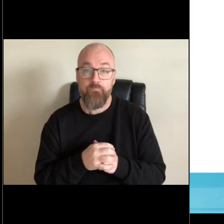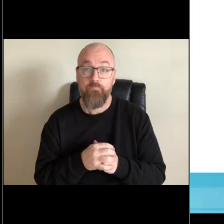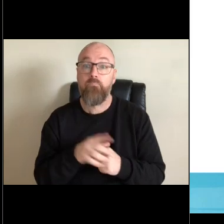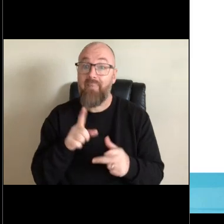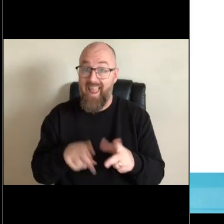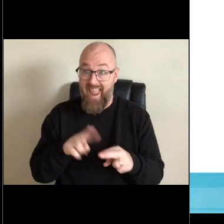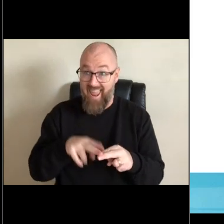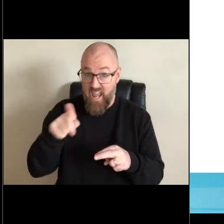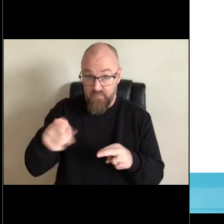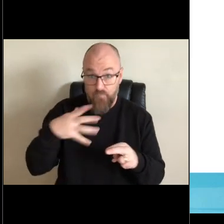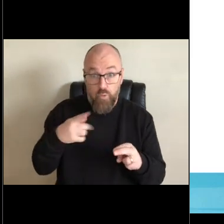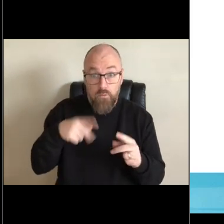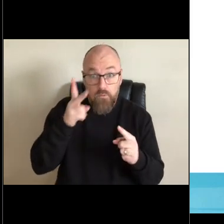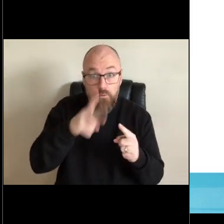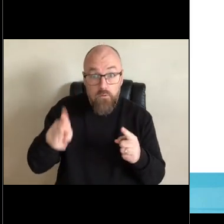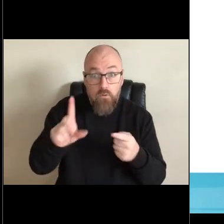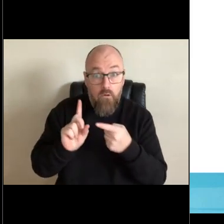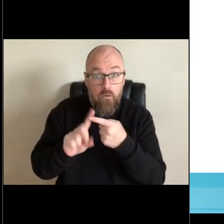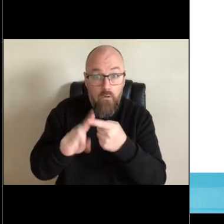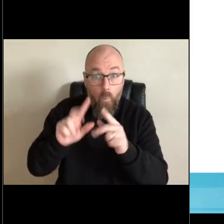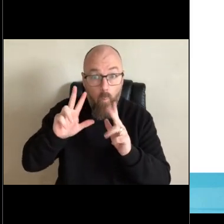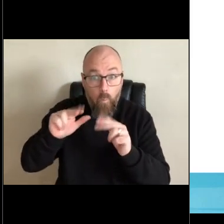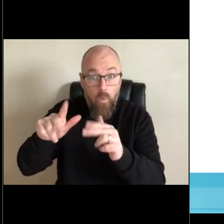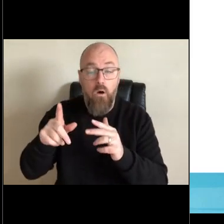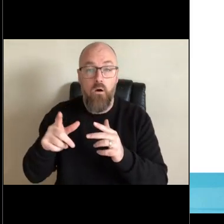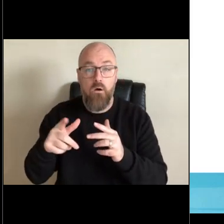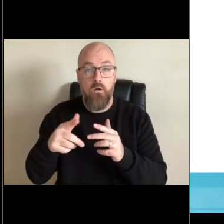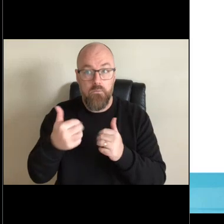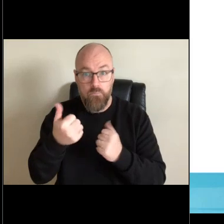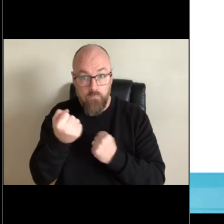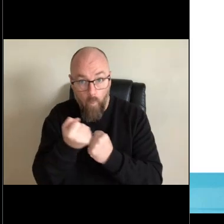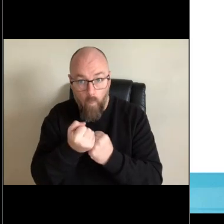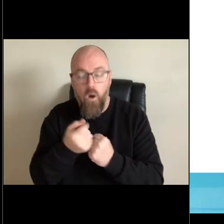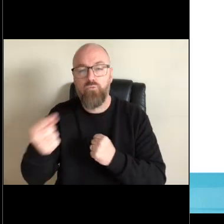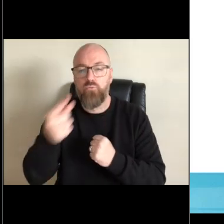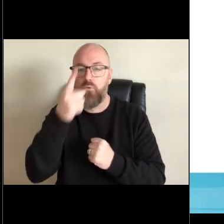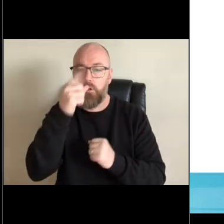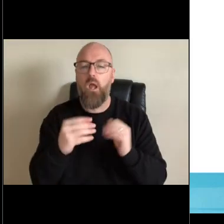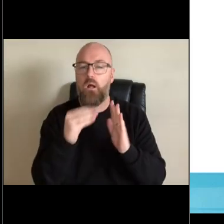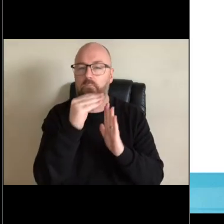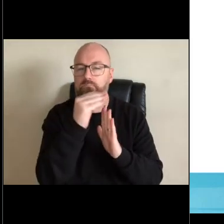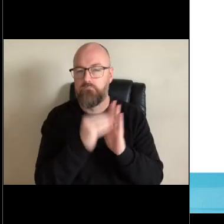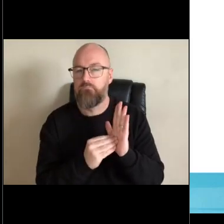representation um there's the option to apply for a grant of Aid um and that's that process